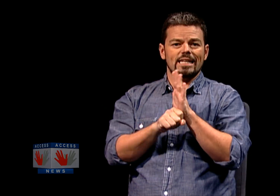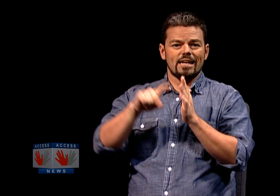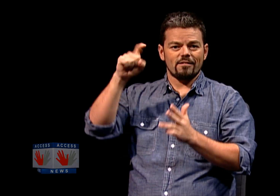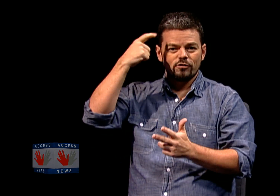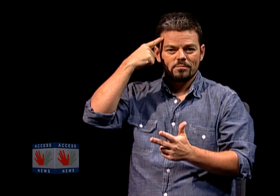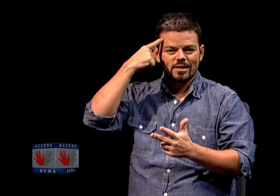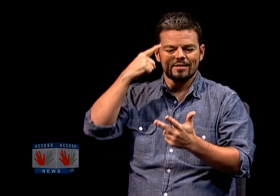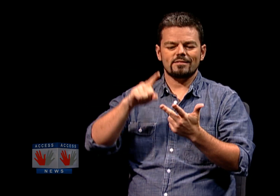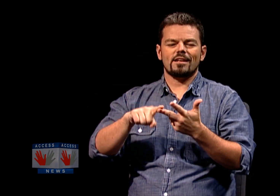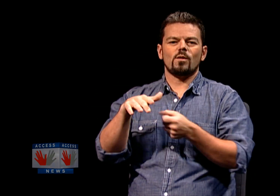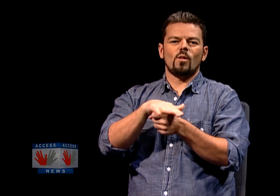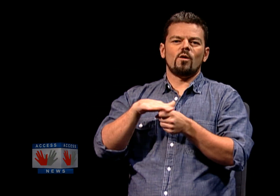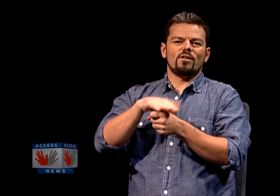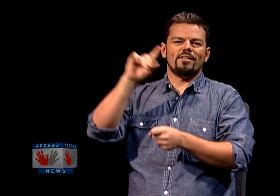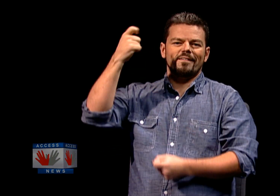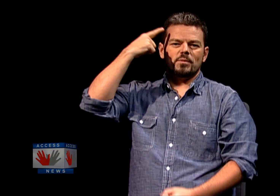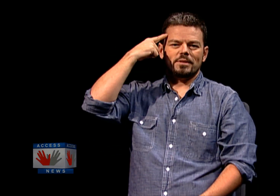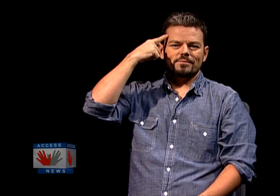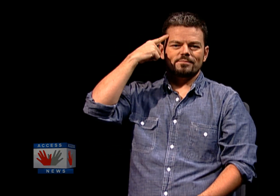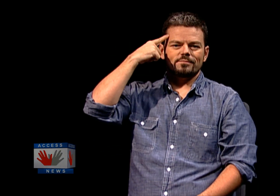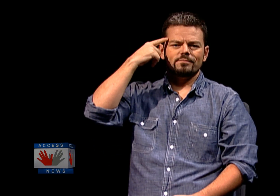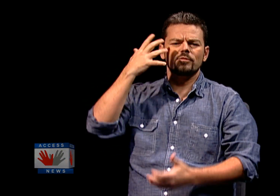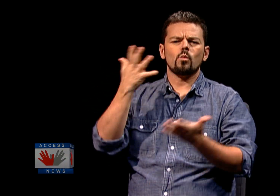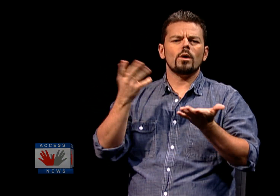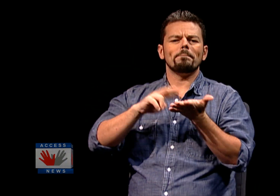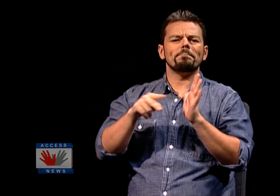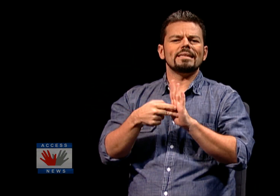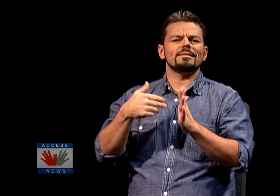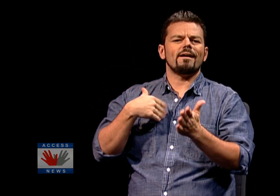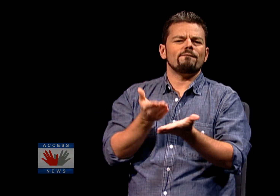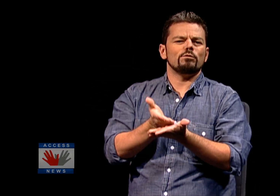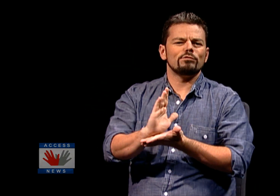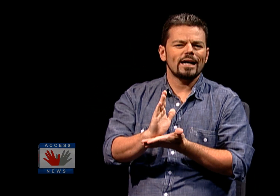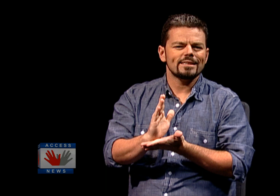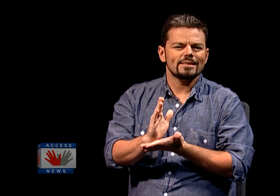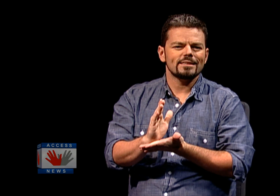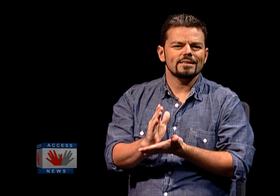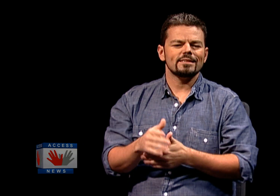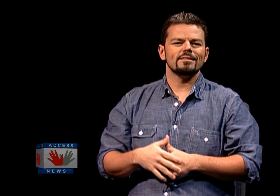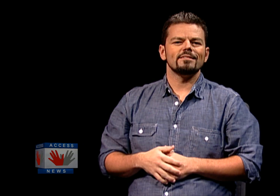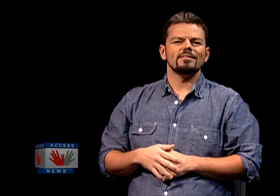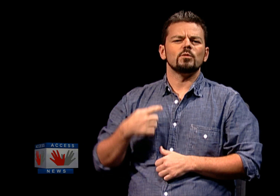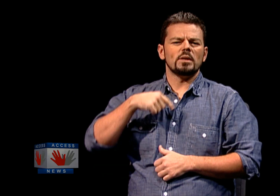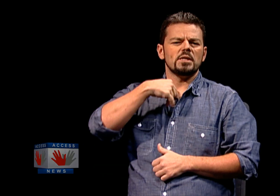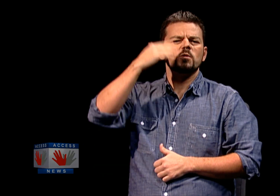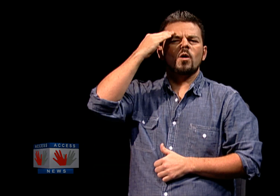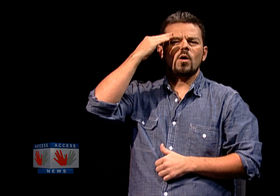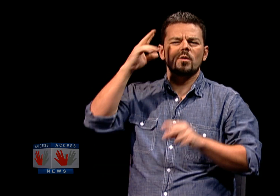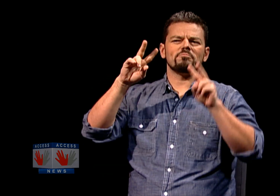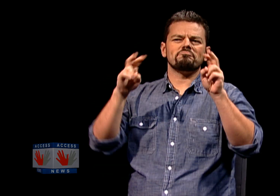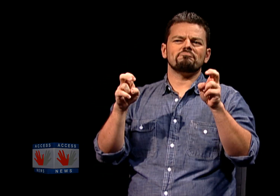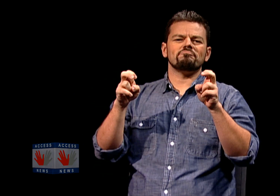A STATE GOVERNMENT, AND LOCAL GOVERNMENTS. AND WHAT DOES IT MEAN TO HAVE RIGHTS.